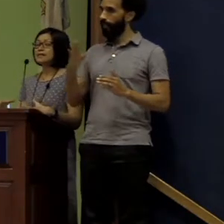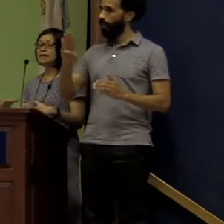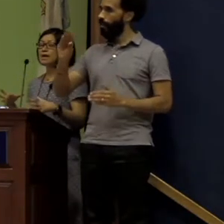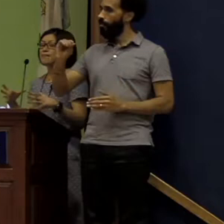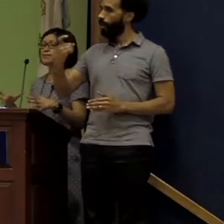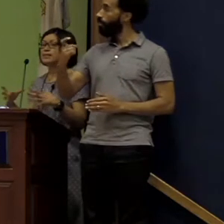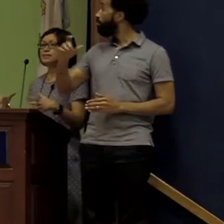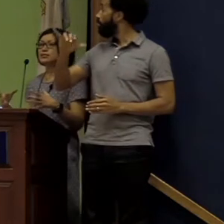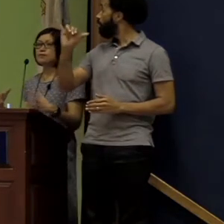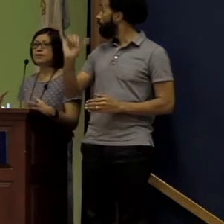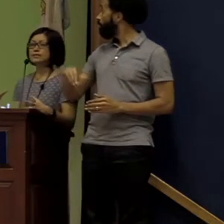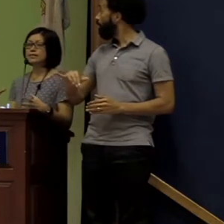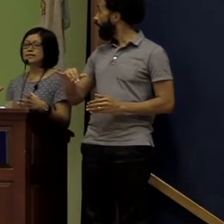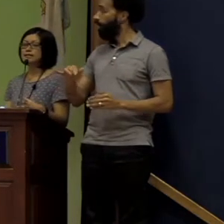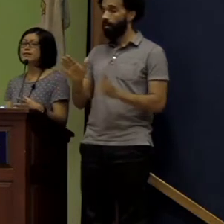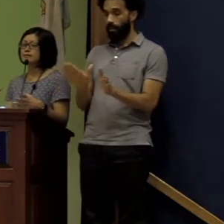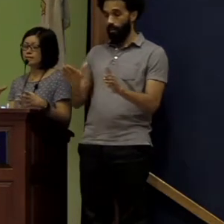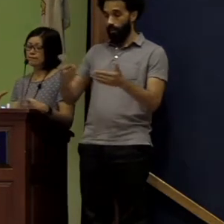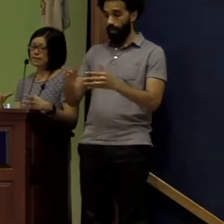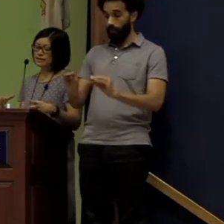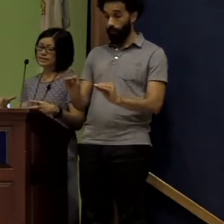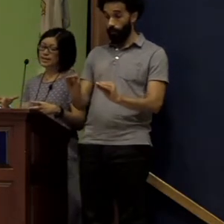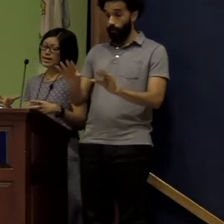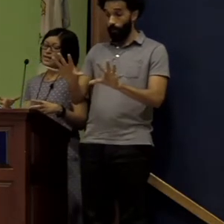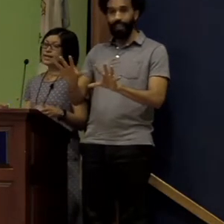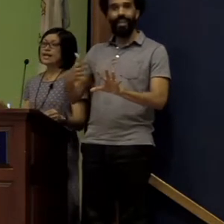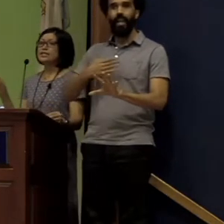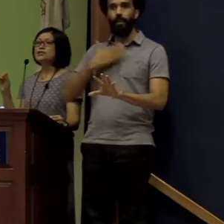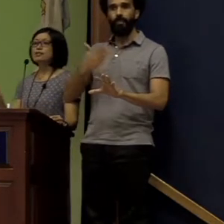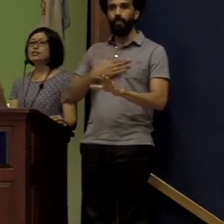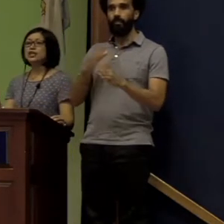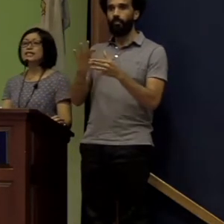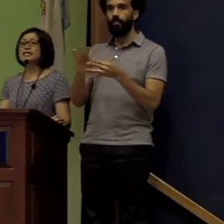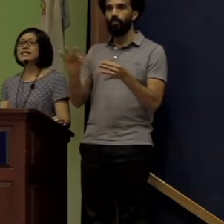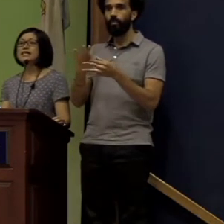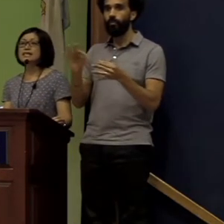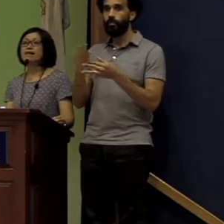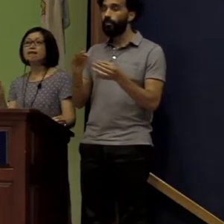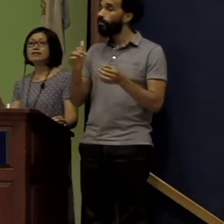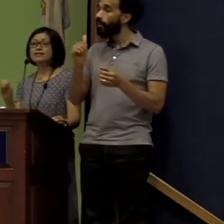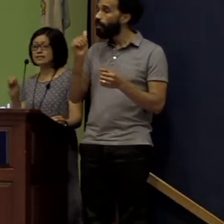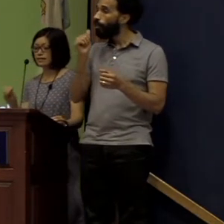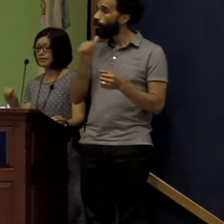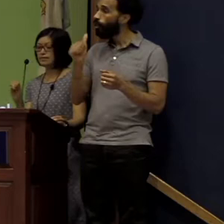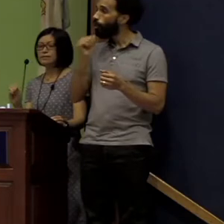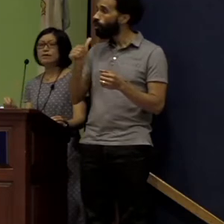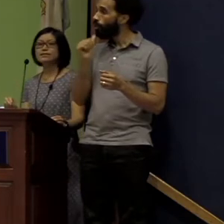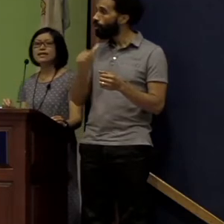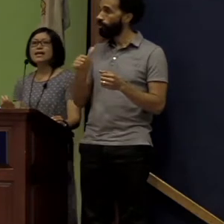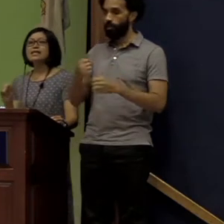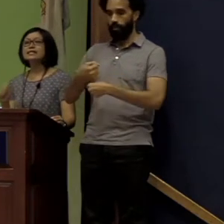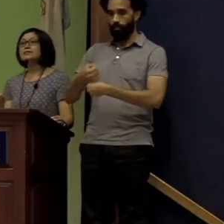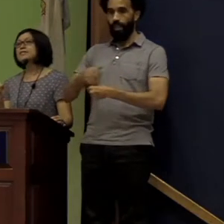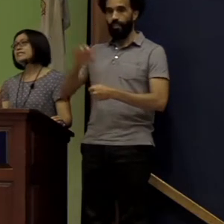Happy messaging box that girls invented that had a transgender kid on the surface of the box. This was the state